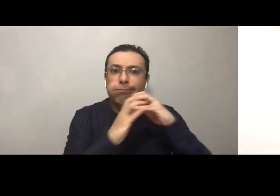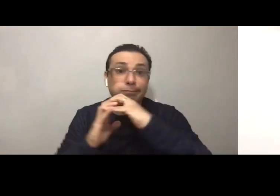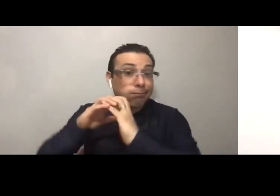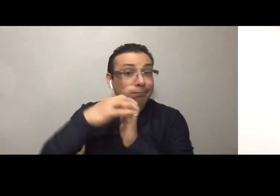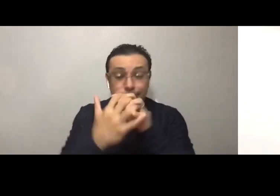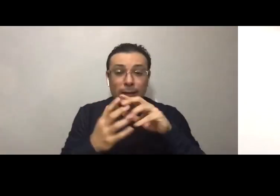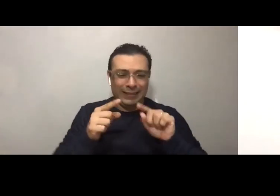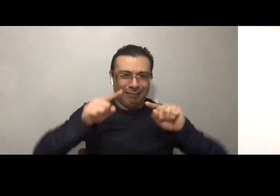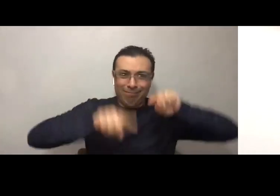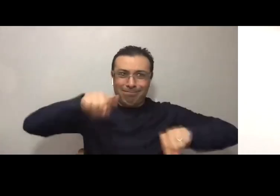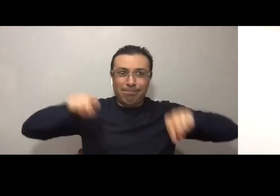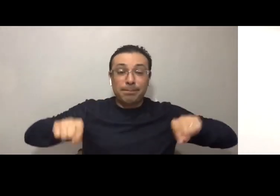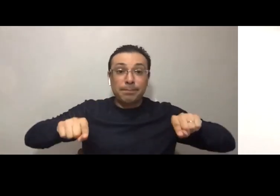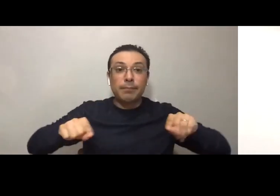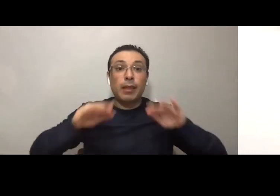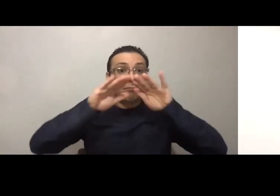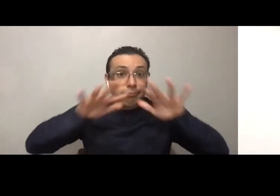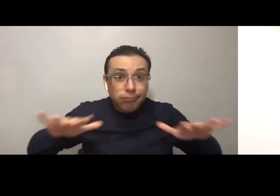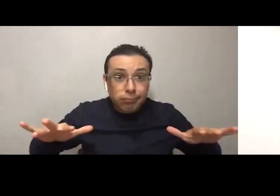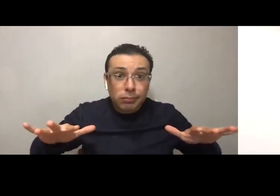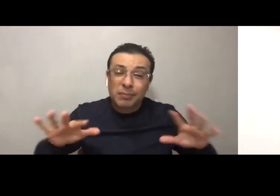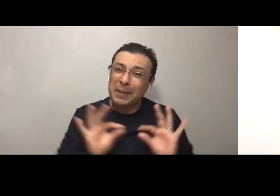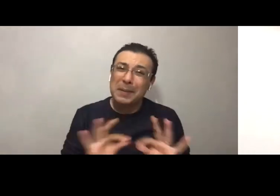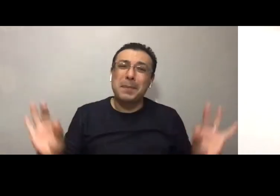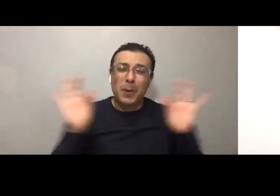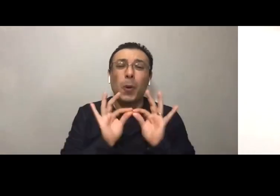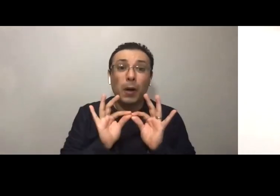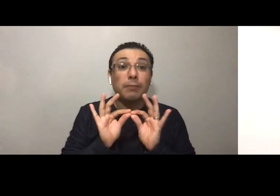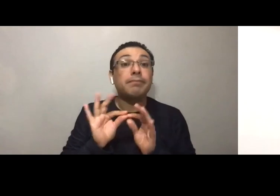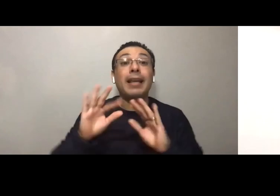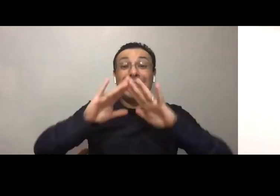This means that as you’re always advocating and prioritizing for those communities that are